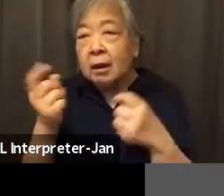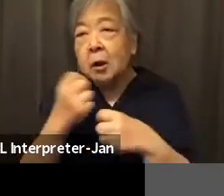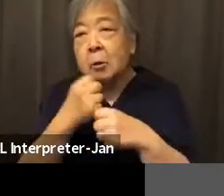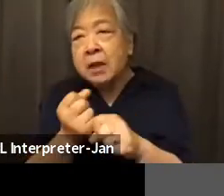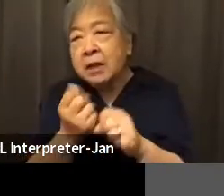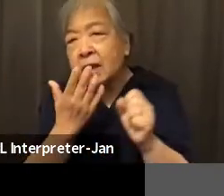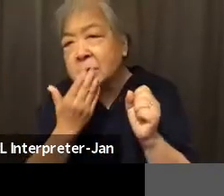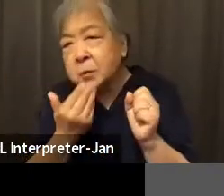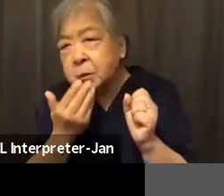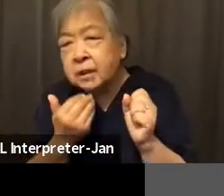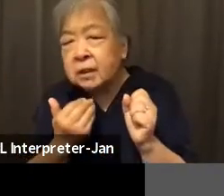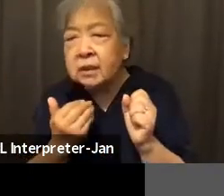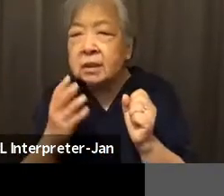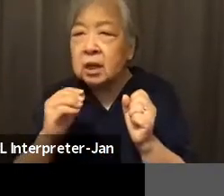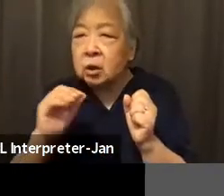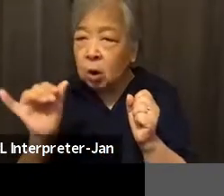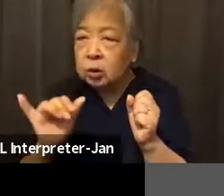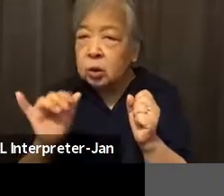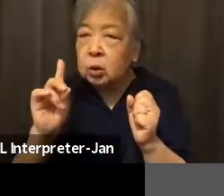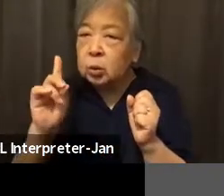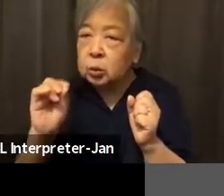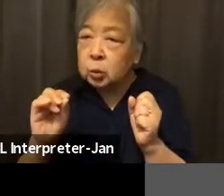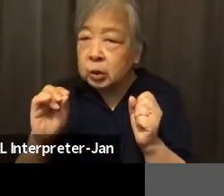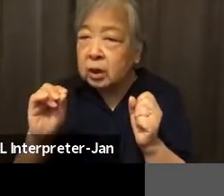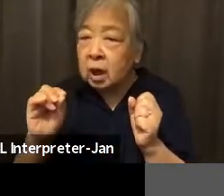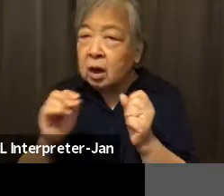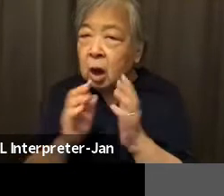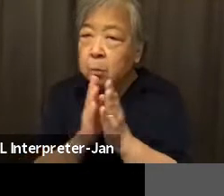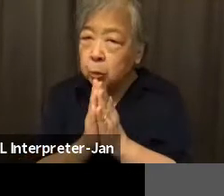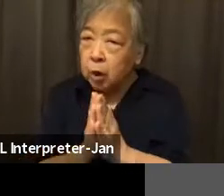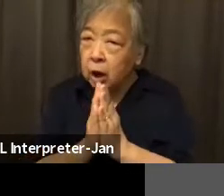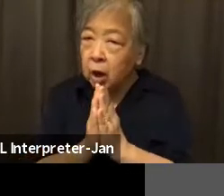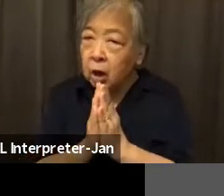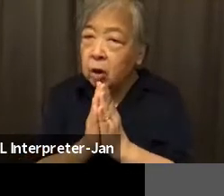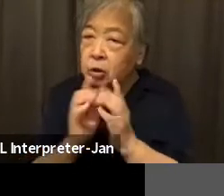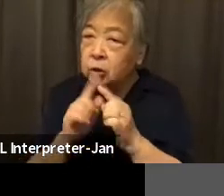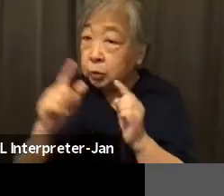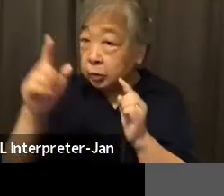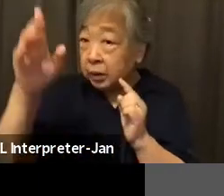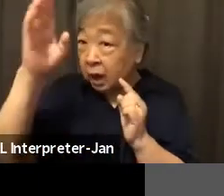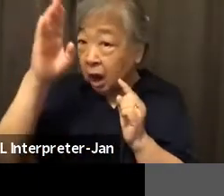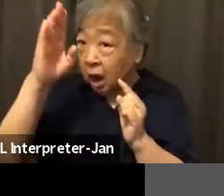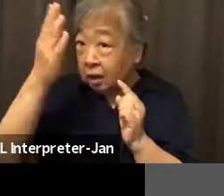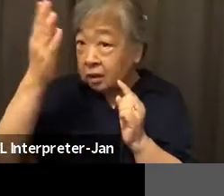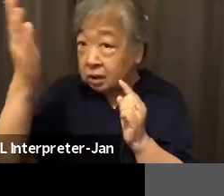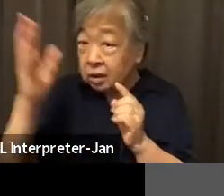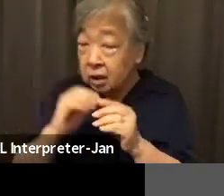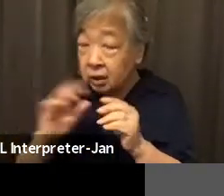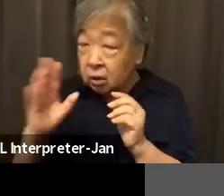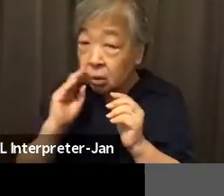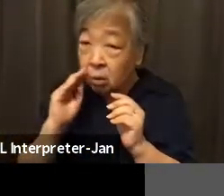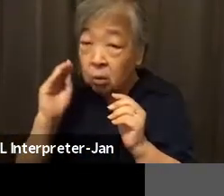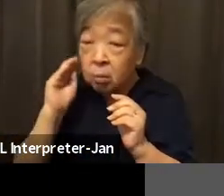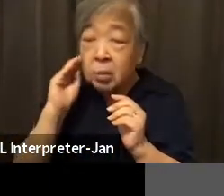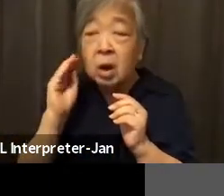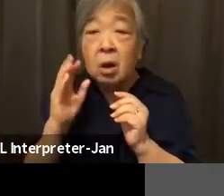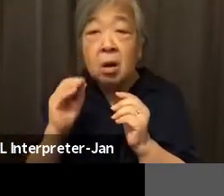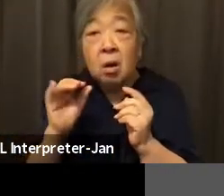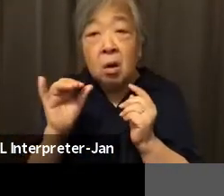and also doing Puja, which is a prayer to the gods, in their home, and also I got to